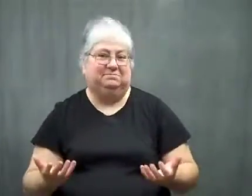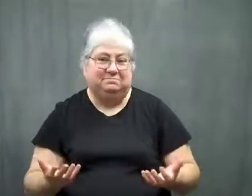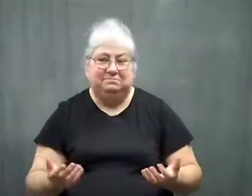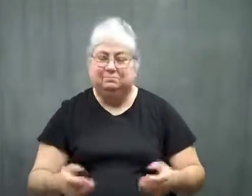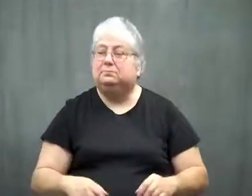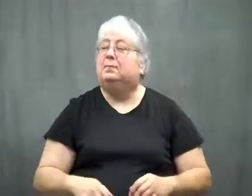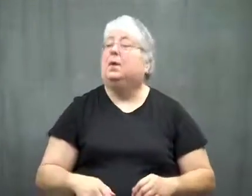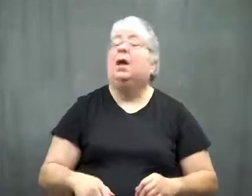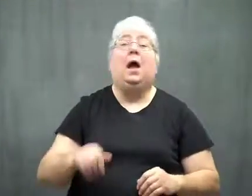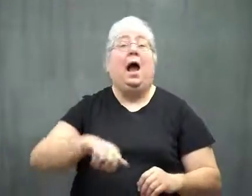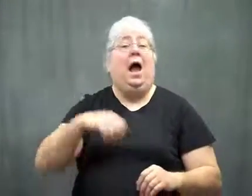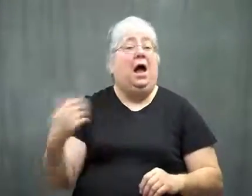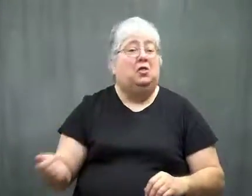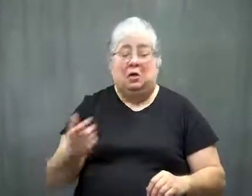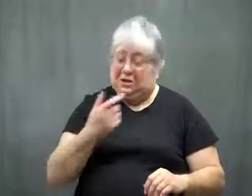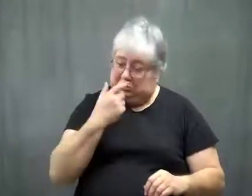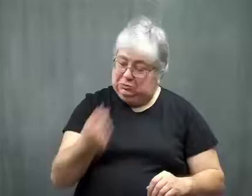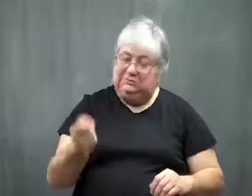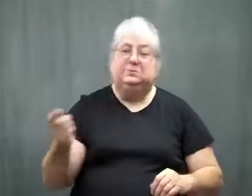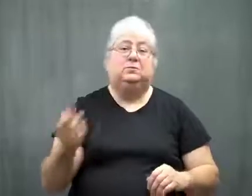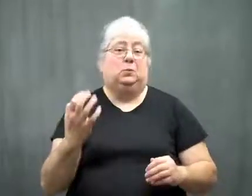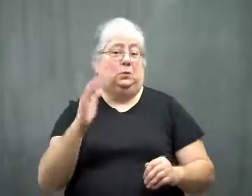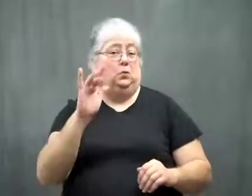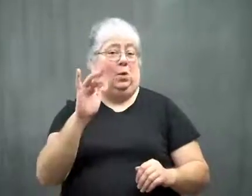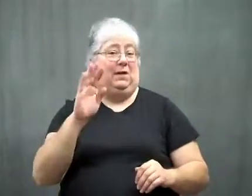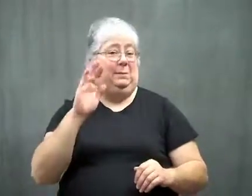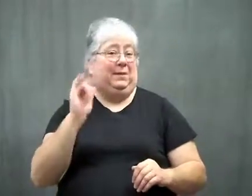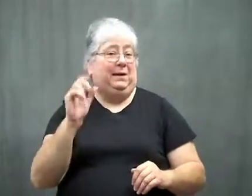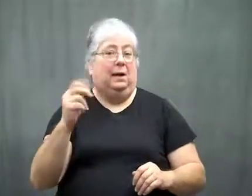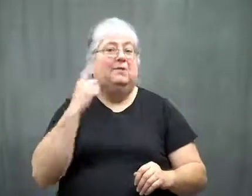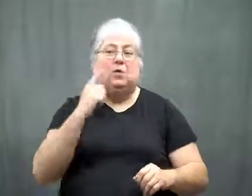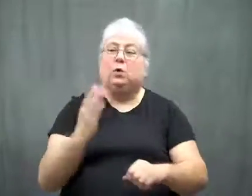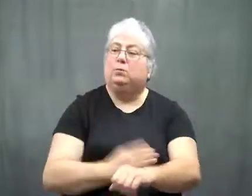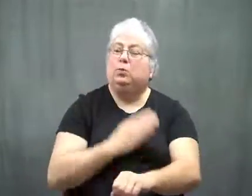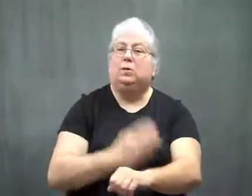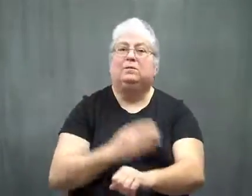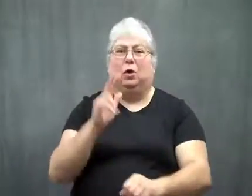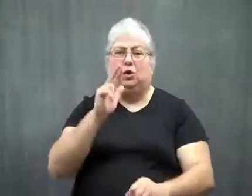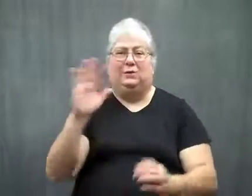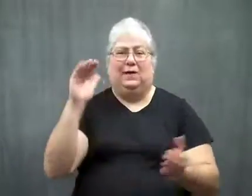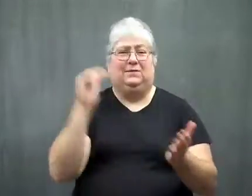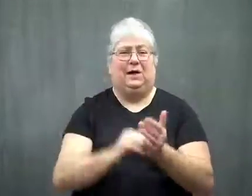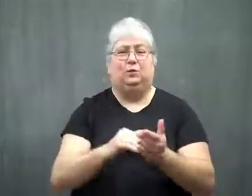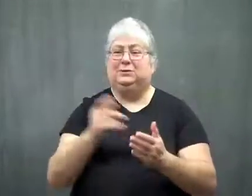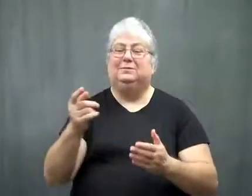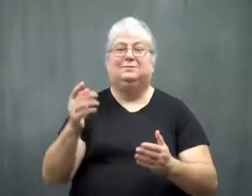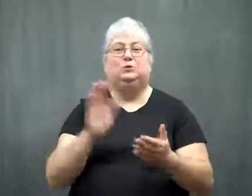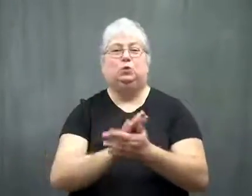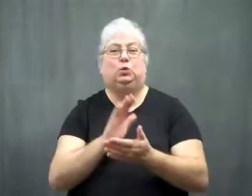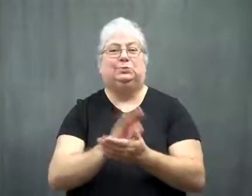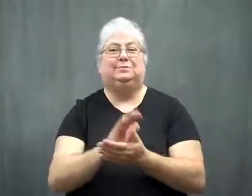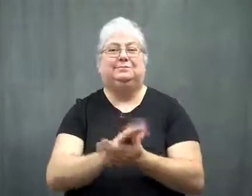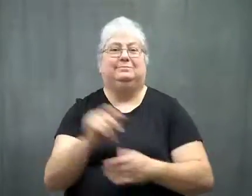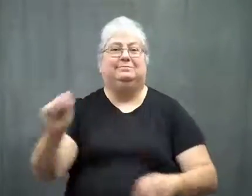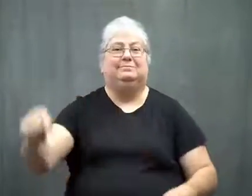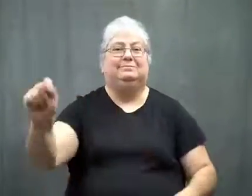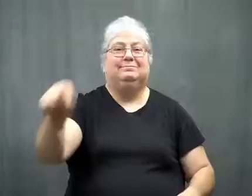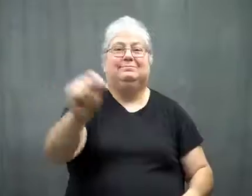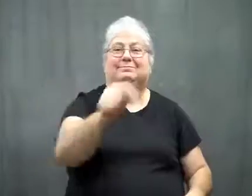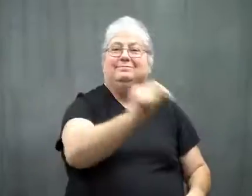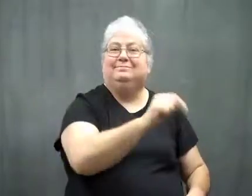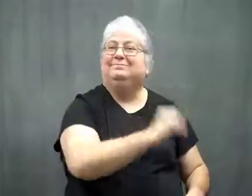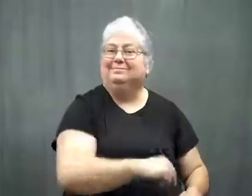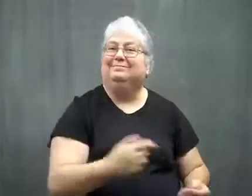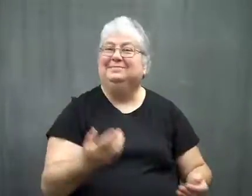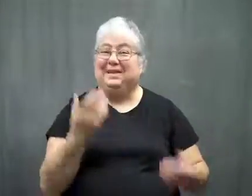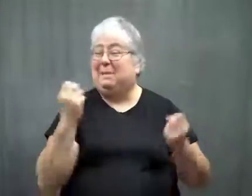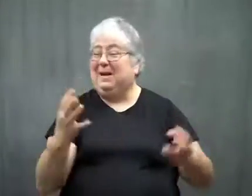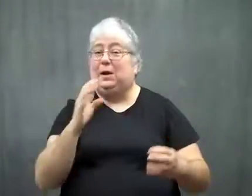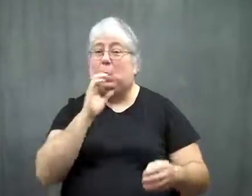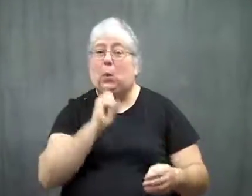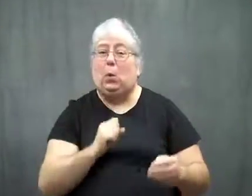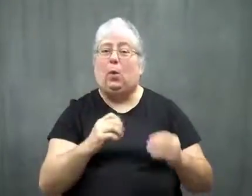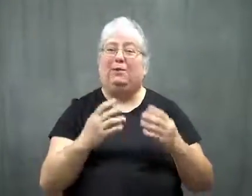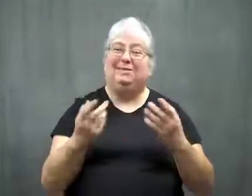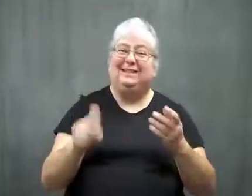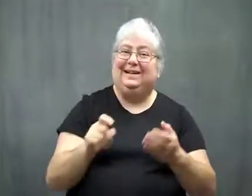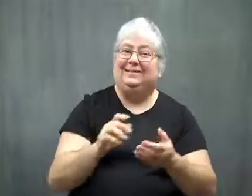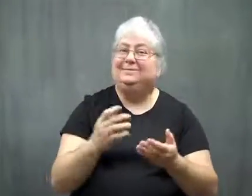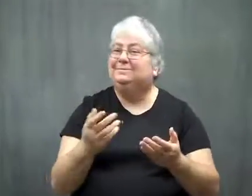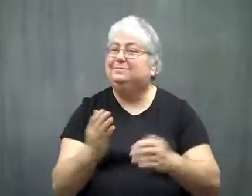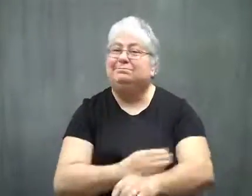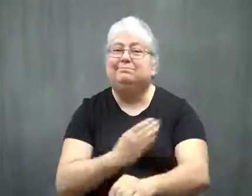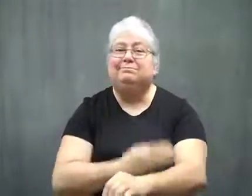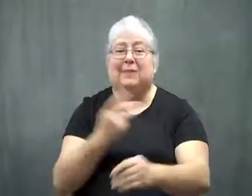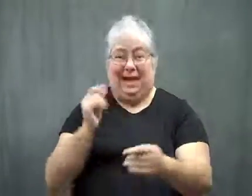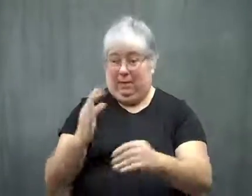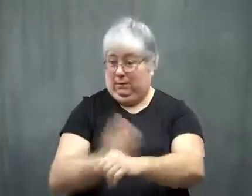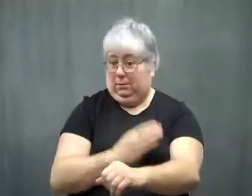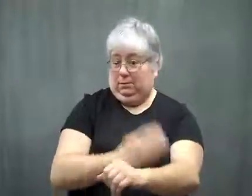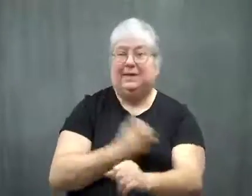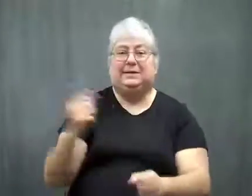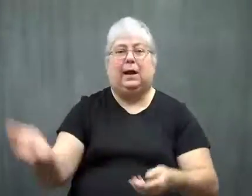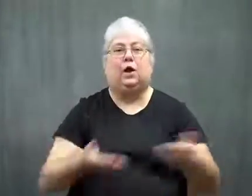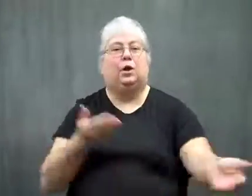$25 billion would be used to modernize 35,000 schools around the country.